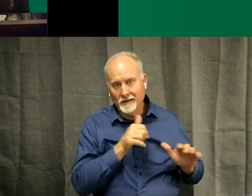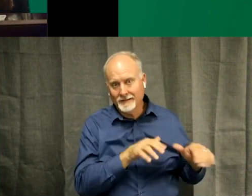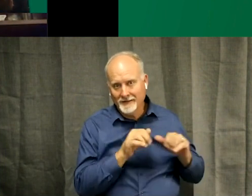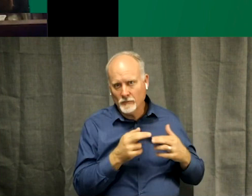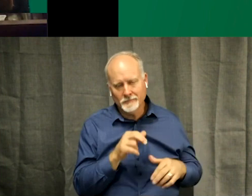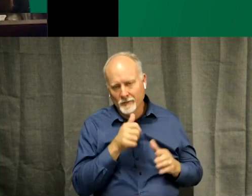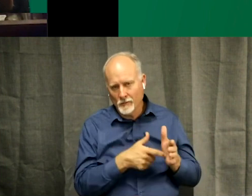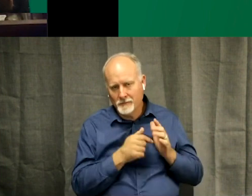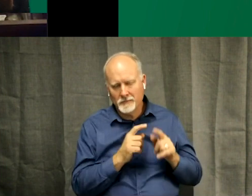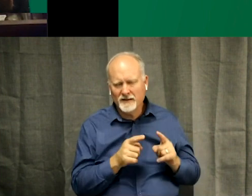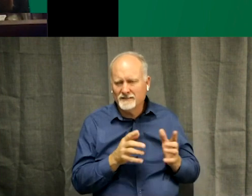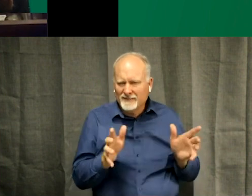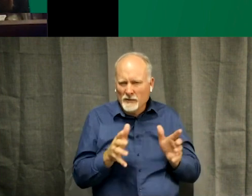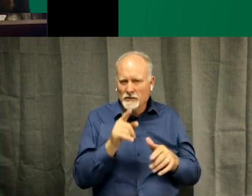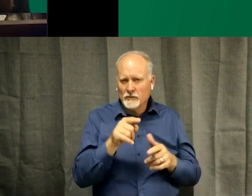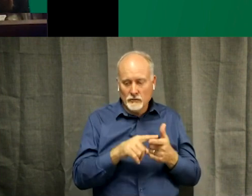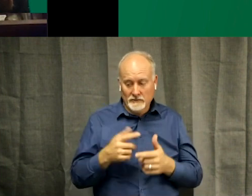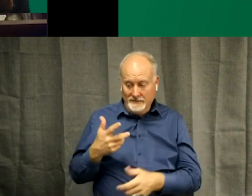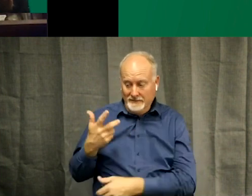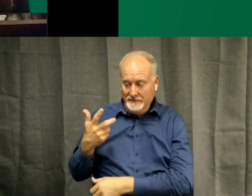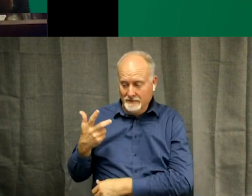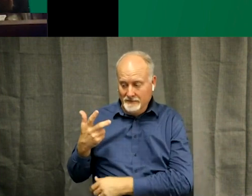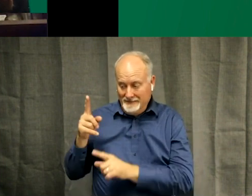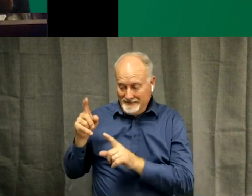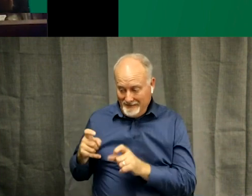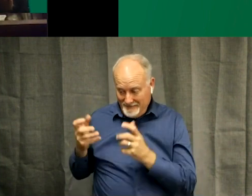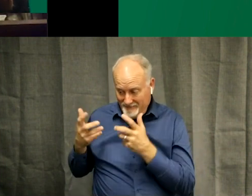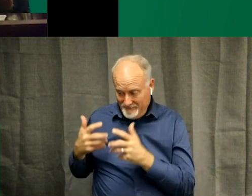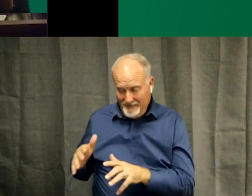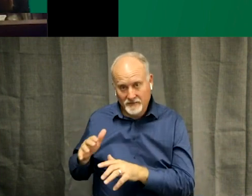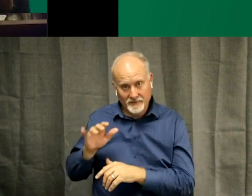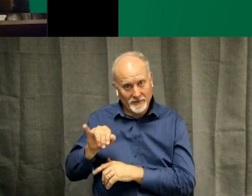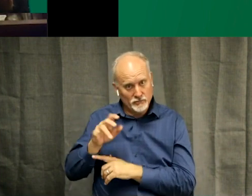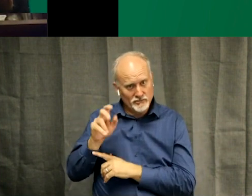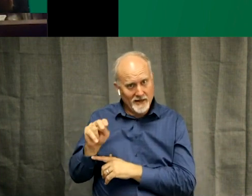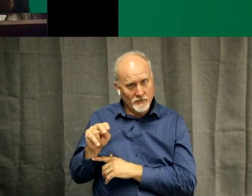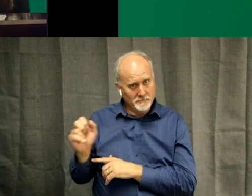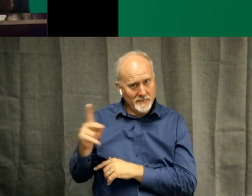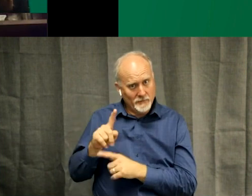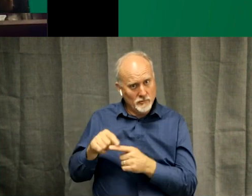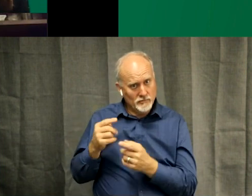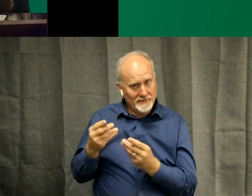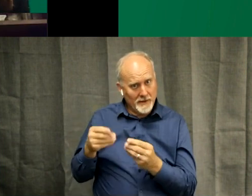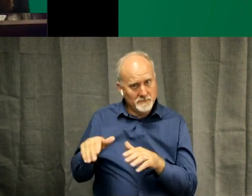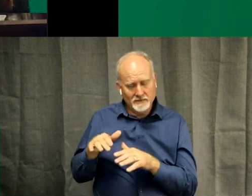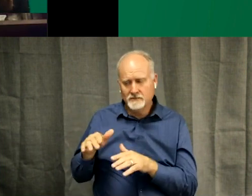i just think that we'd encourage you to to remain uh in the in the area of that room